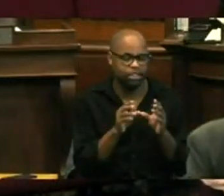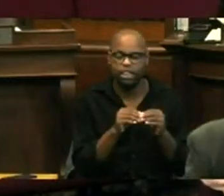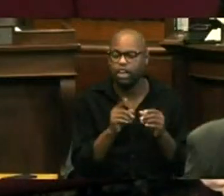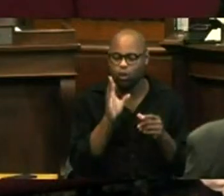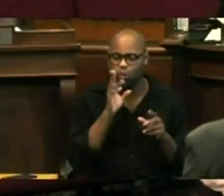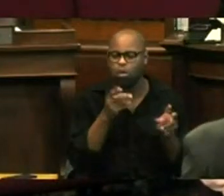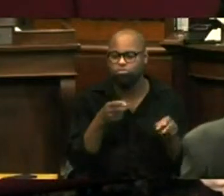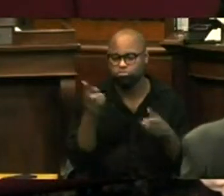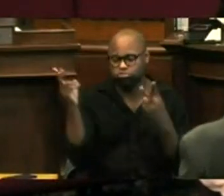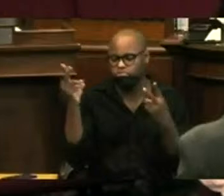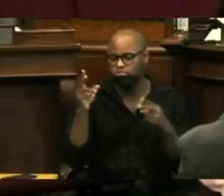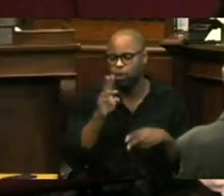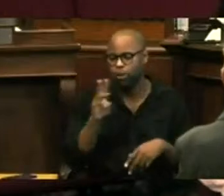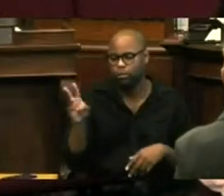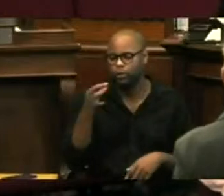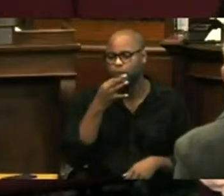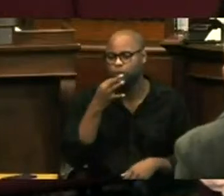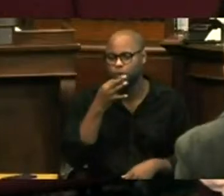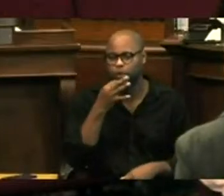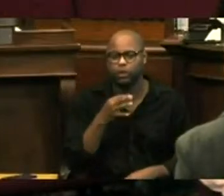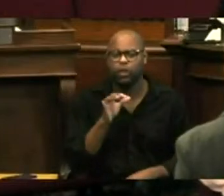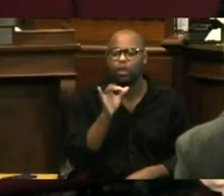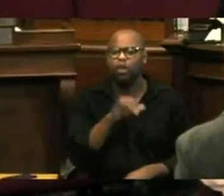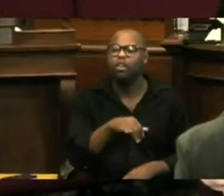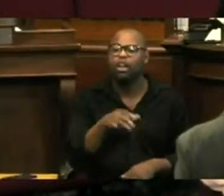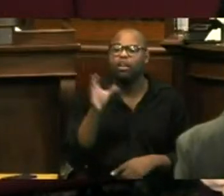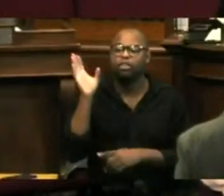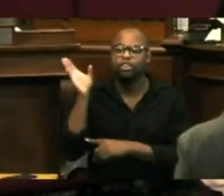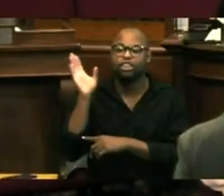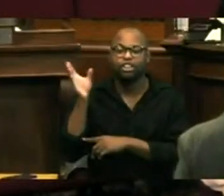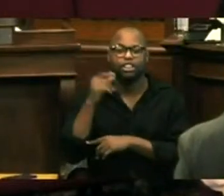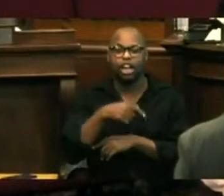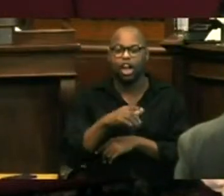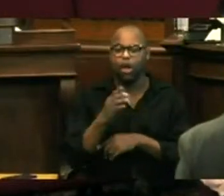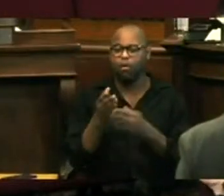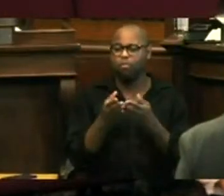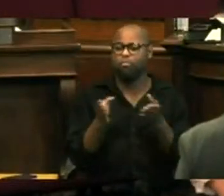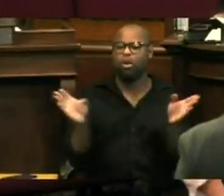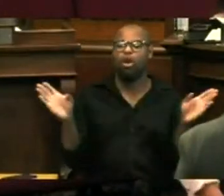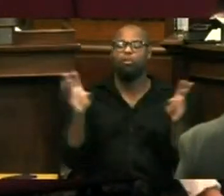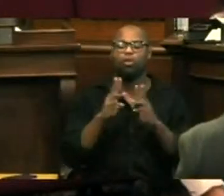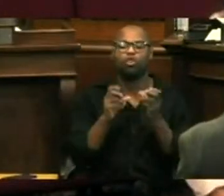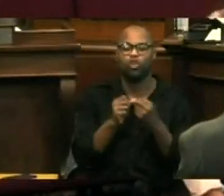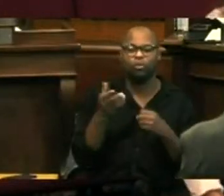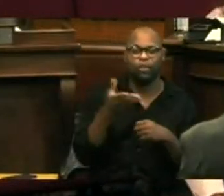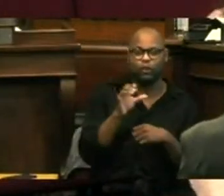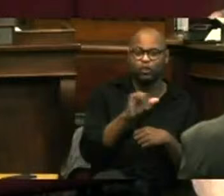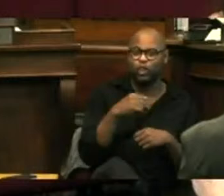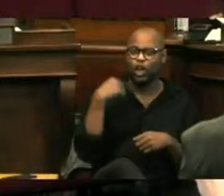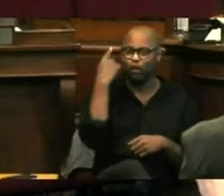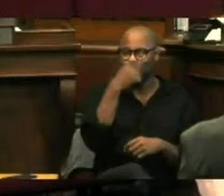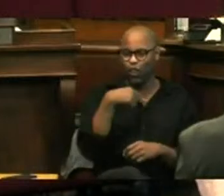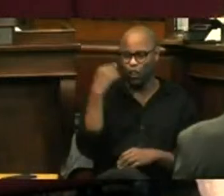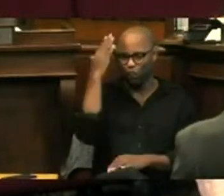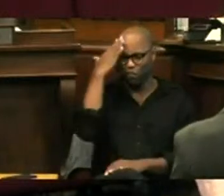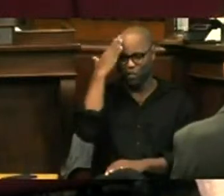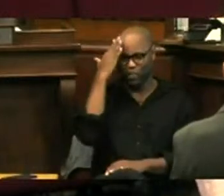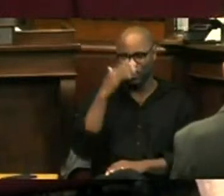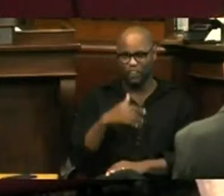meeting. And I believe we're going to be putting it up on the website shortly so that the